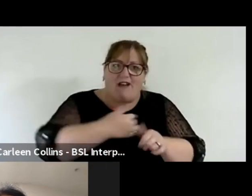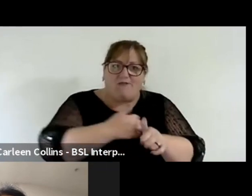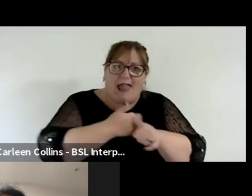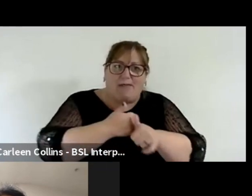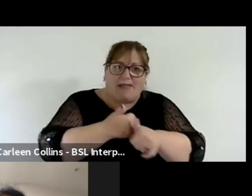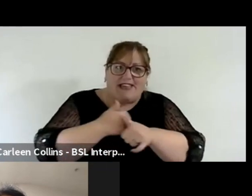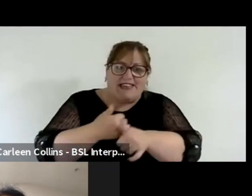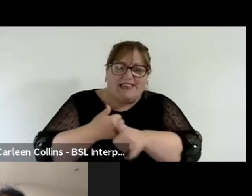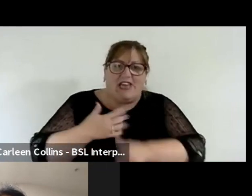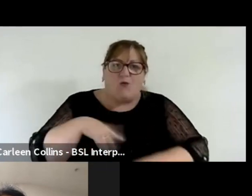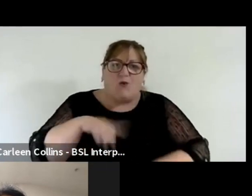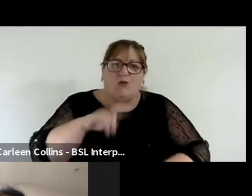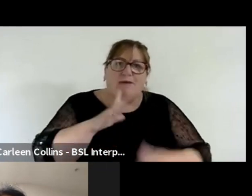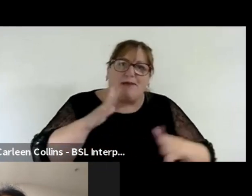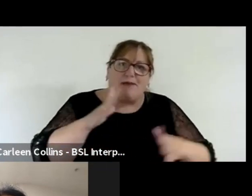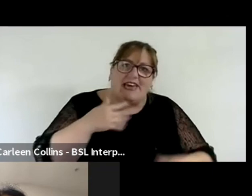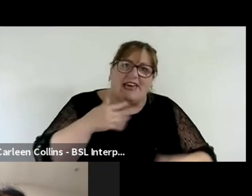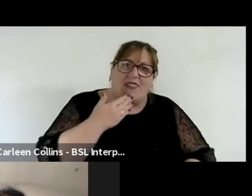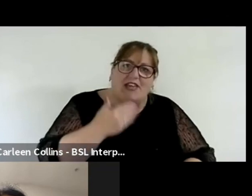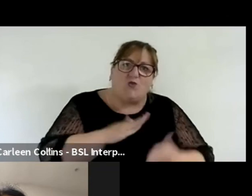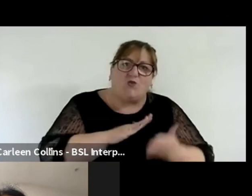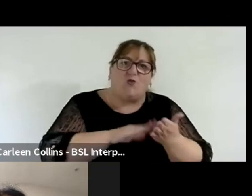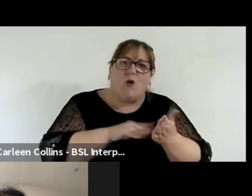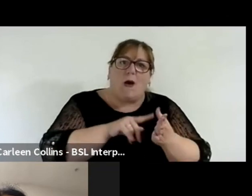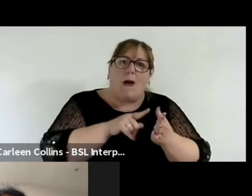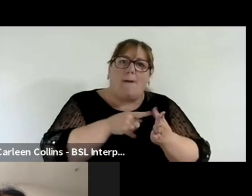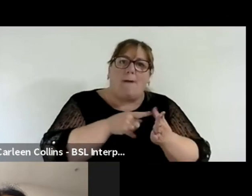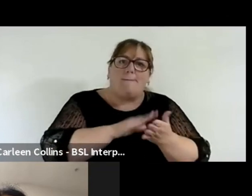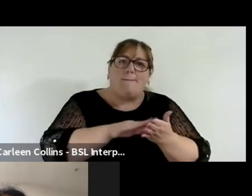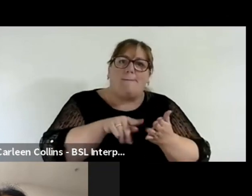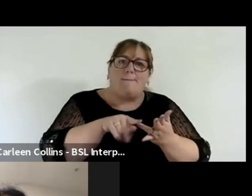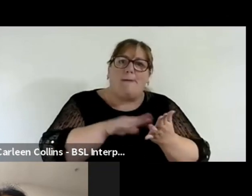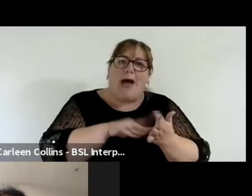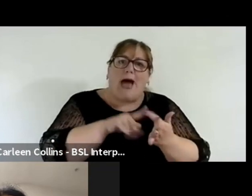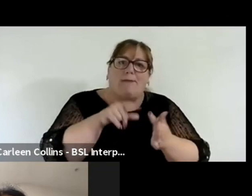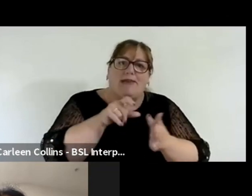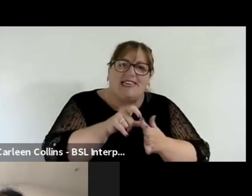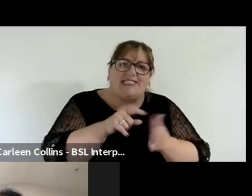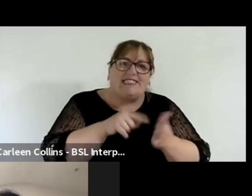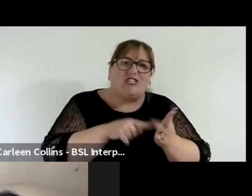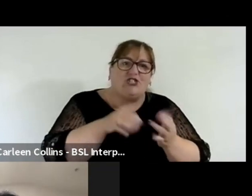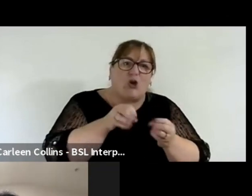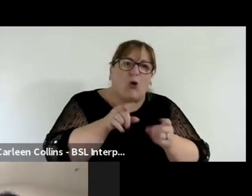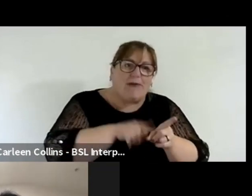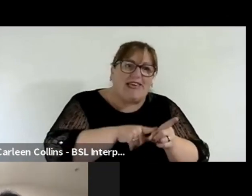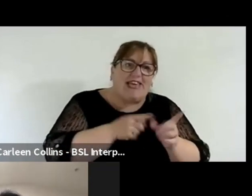I know we have had some people in the background too helping us out.